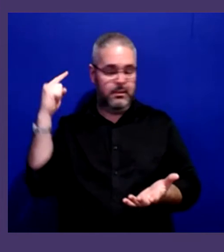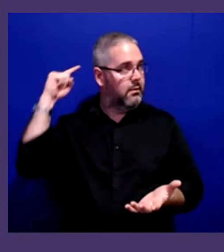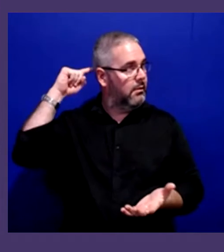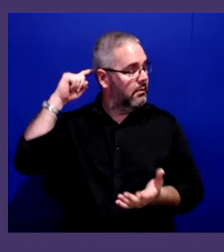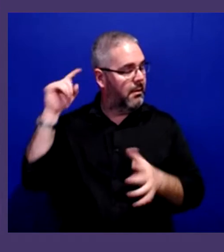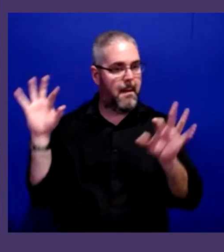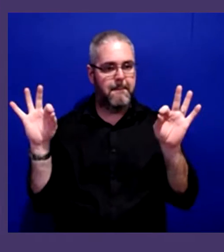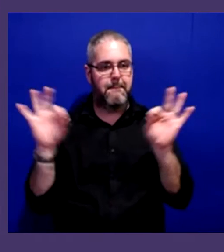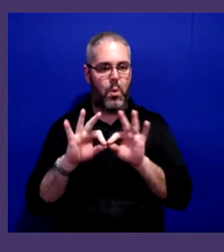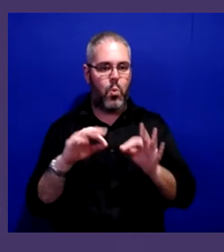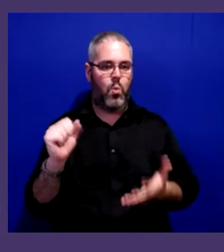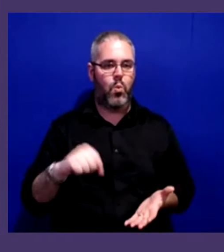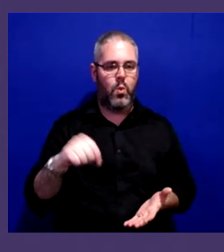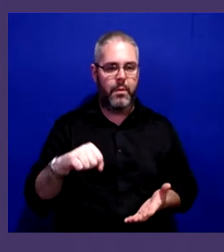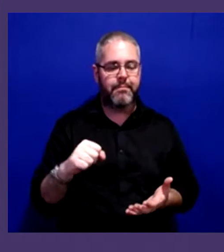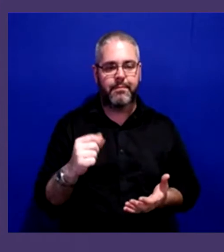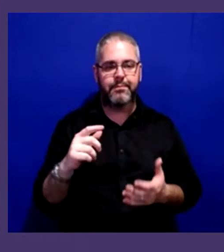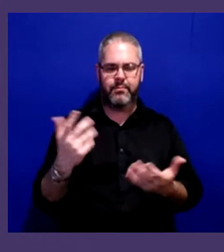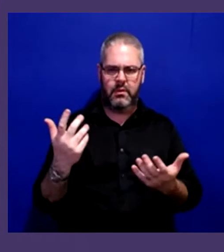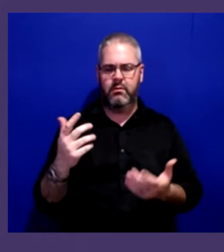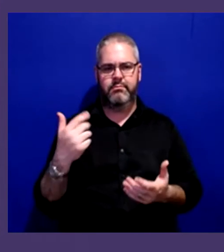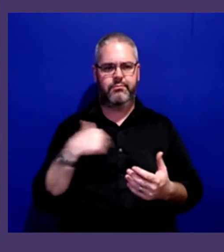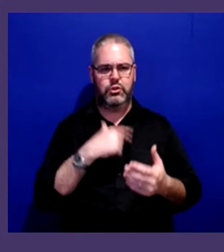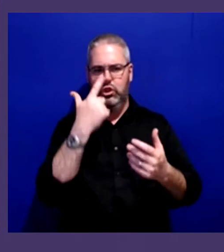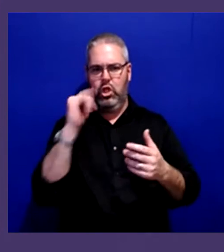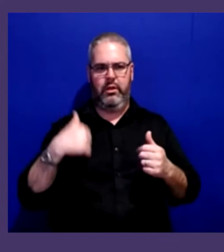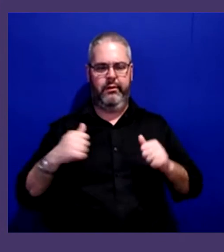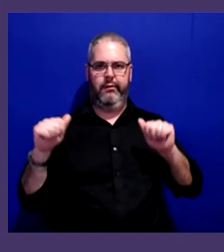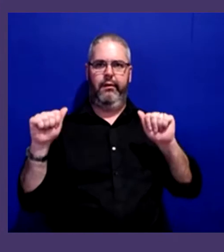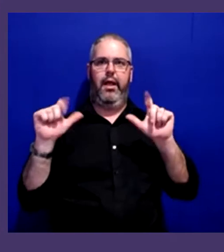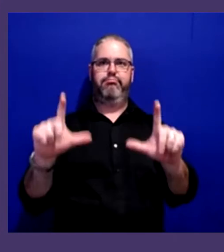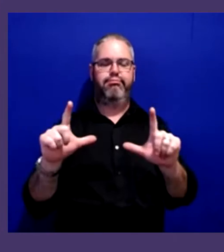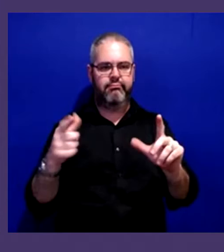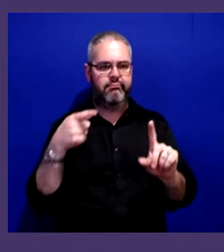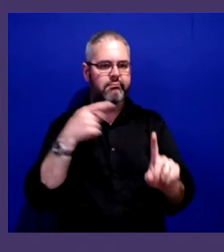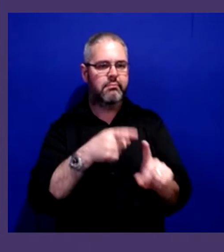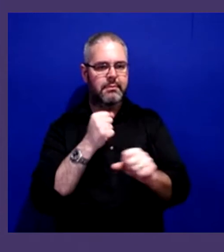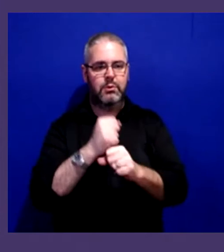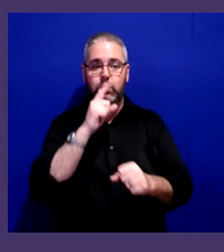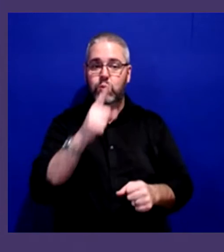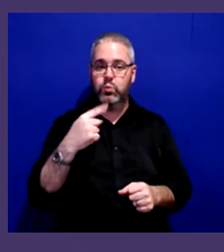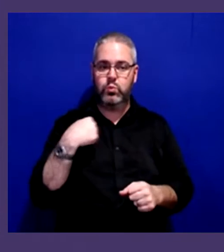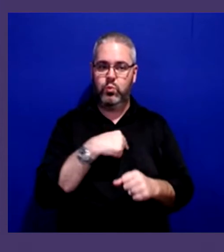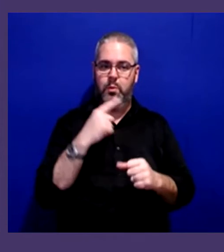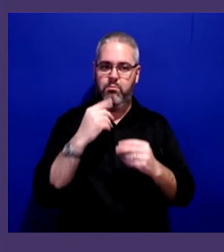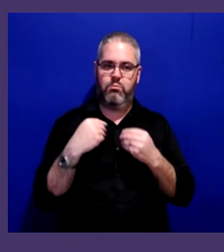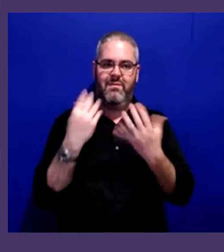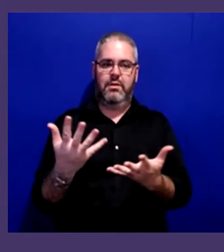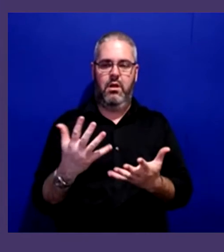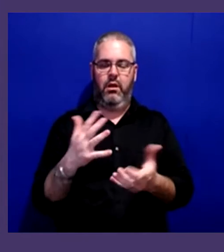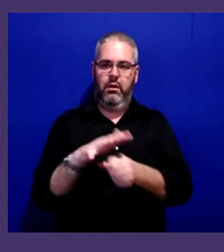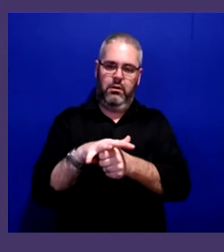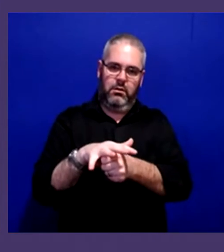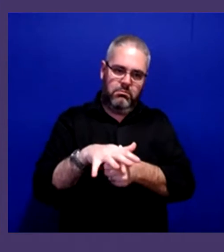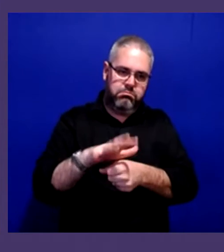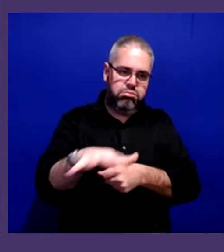Layouts are a big one. Making sure that we provide plenty of whitespace around our layouts